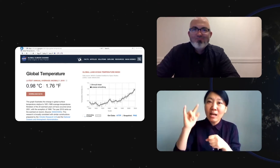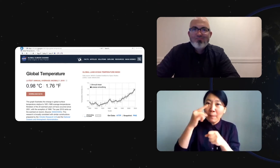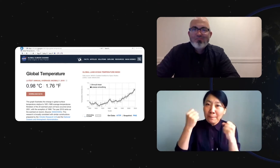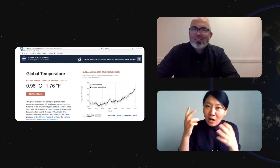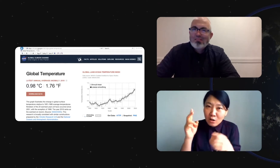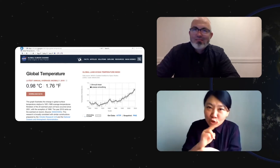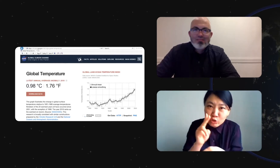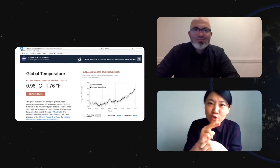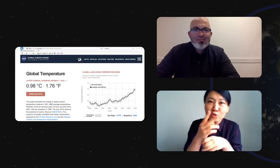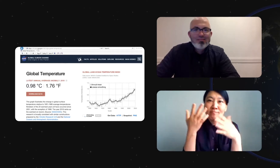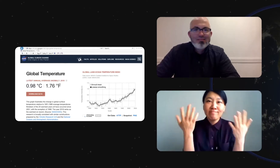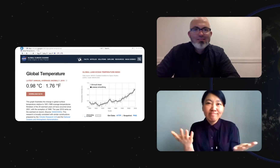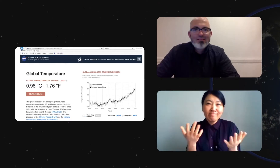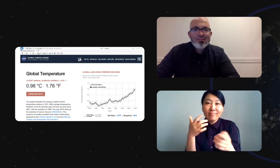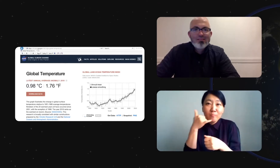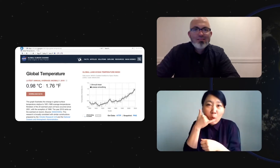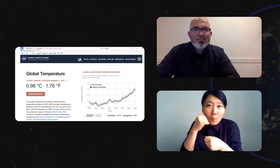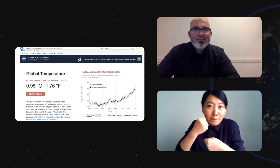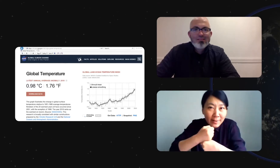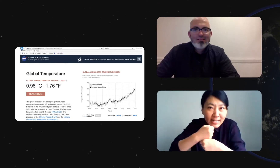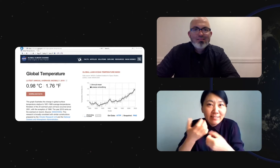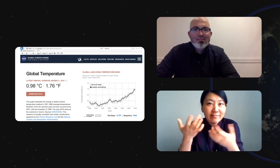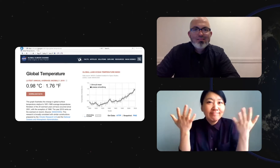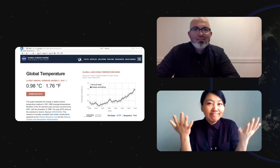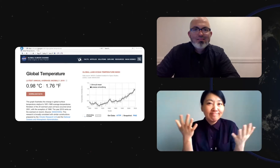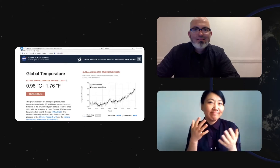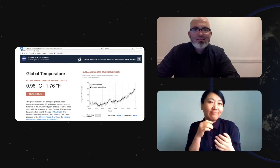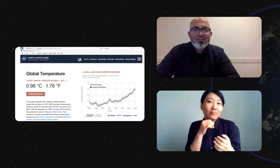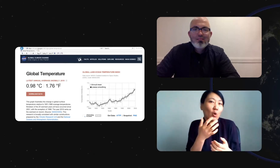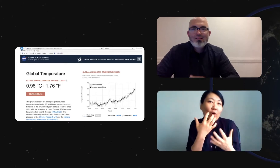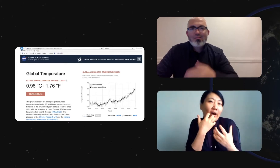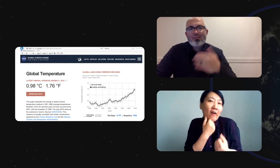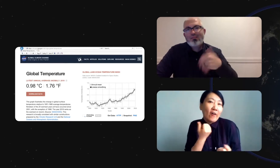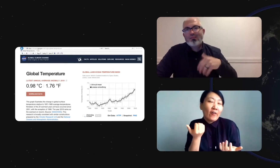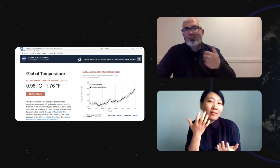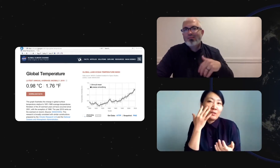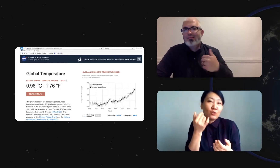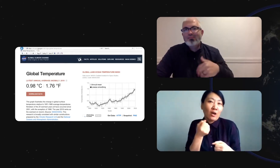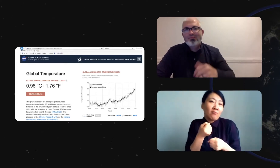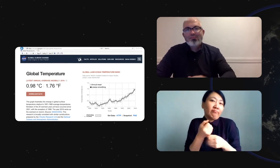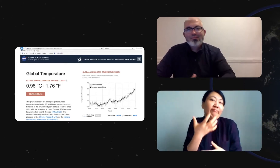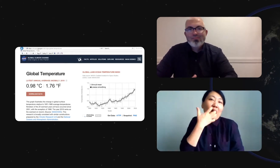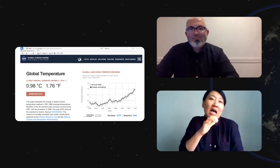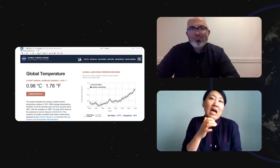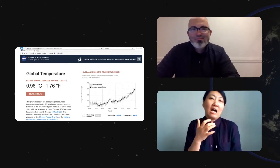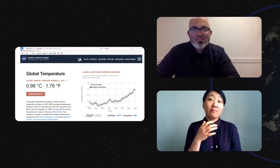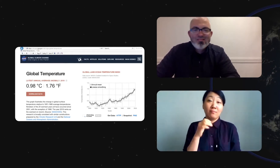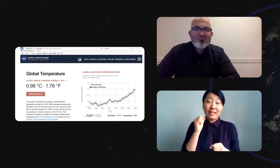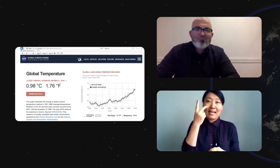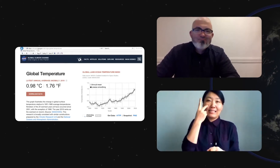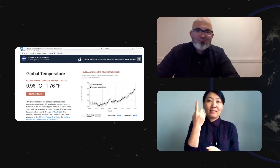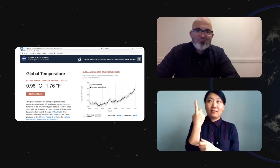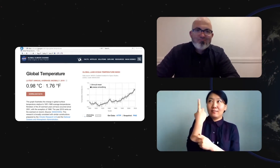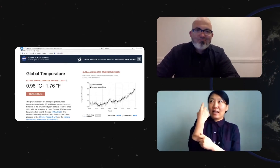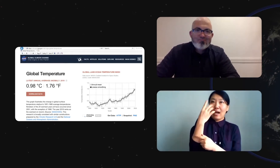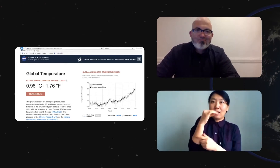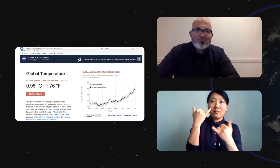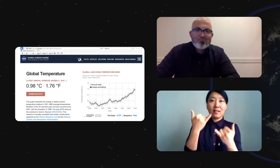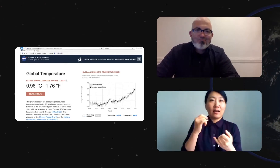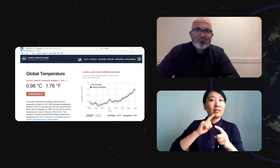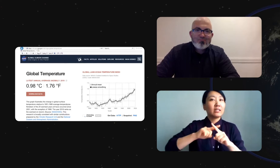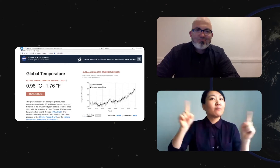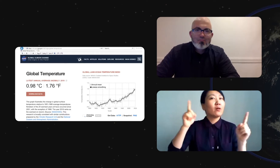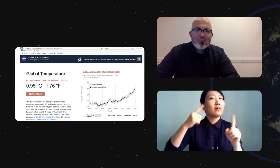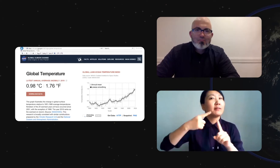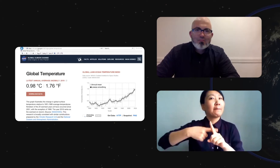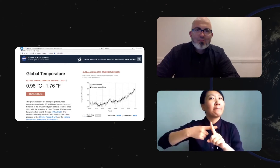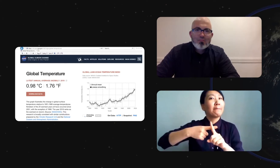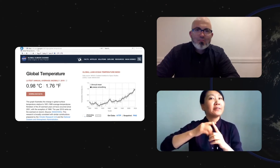It creates a lot of carbon dioxide, which traps hot air in and causes the temperature